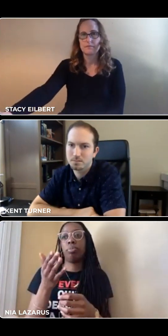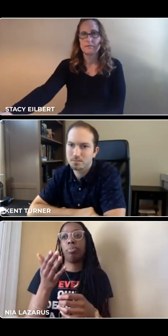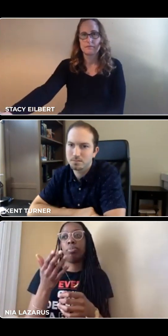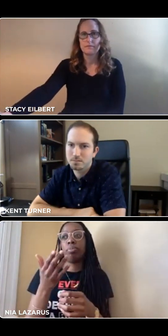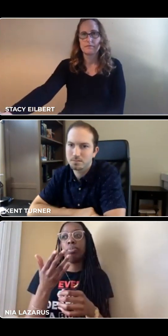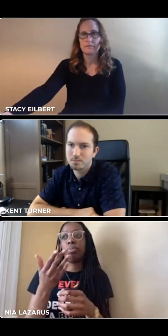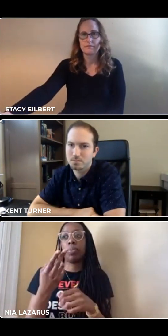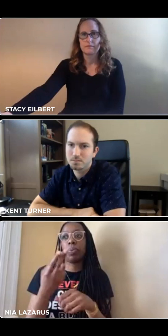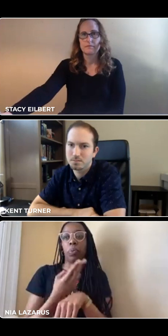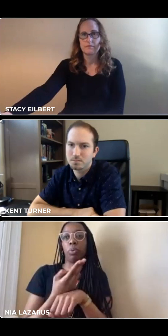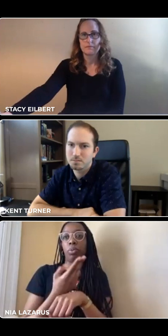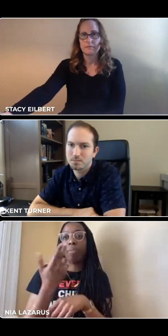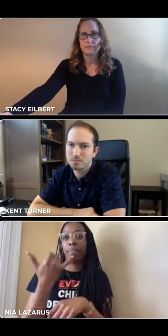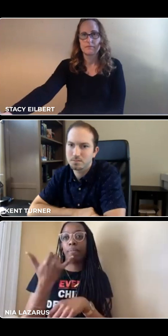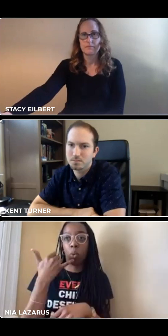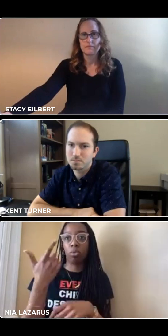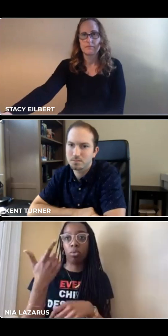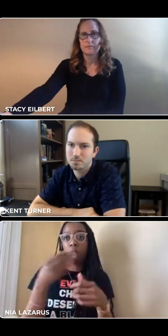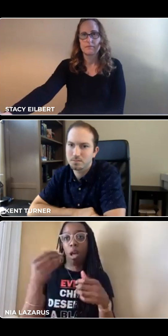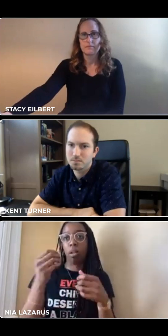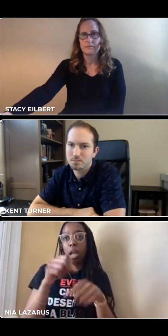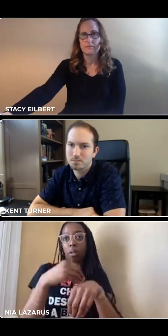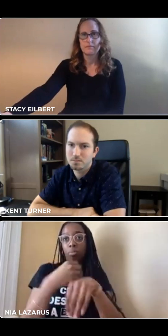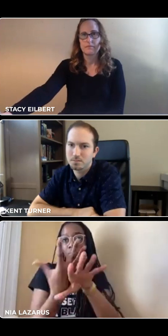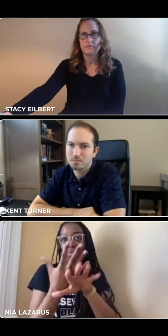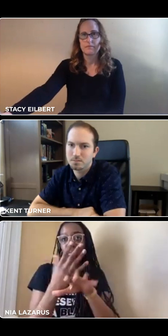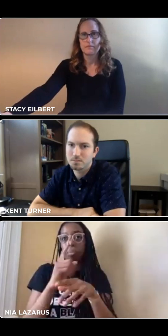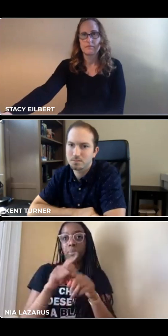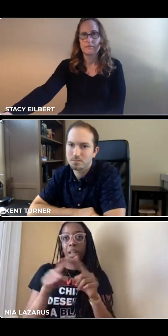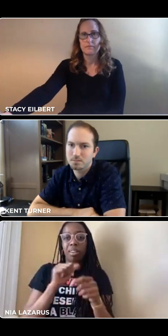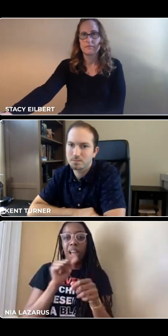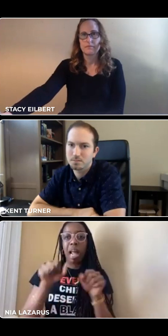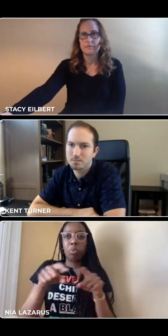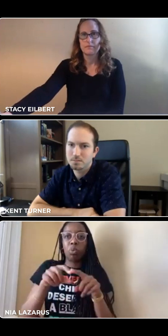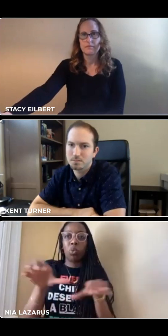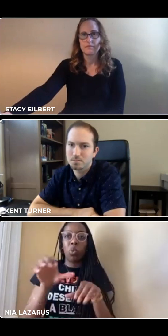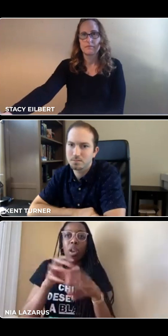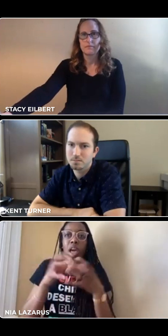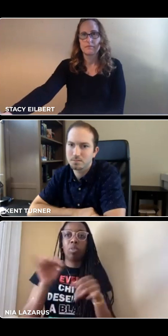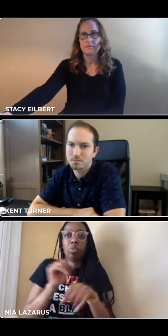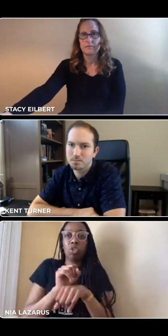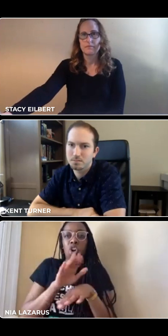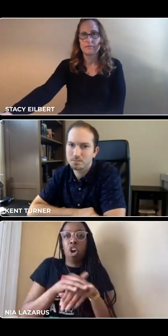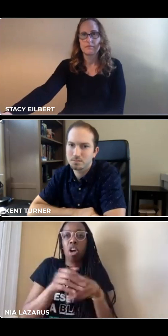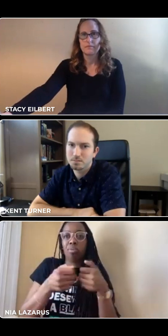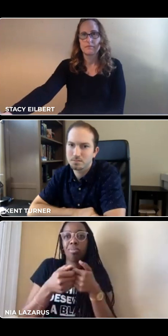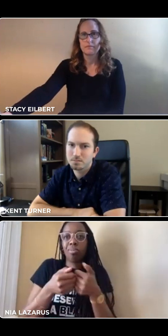then that means that that student would also be able to use a telephone or a videophone,